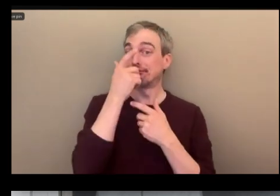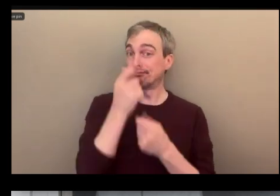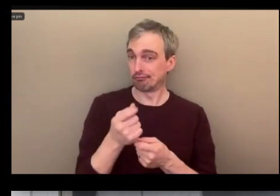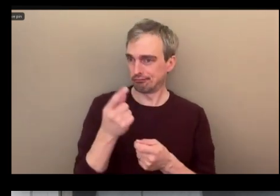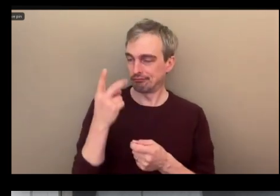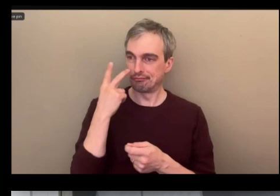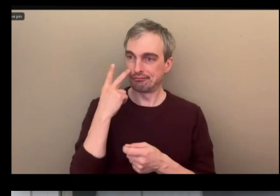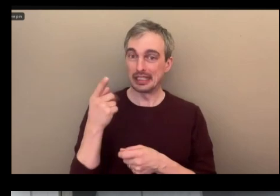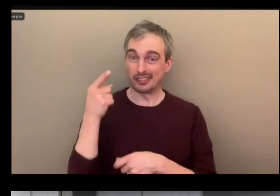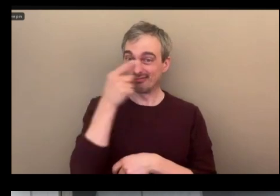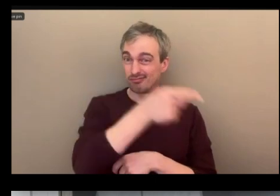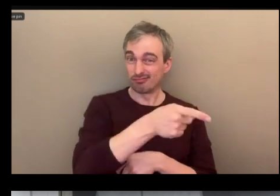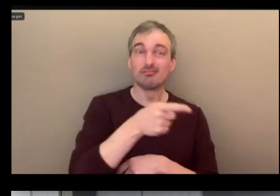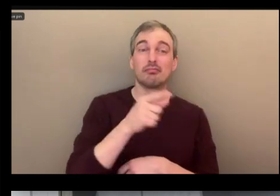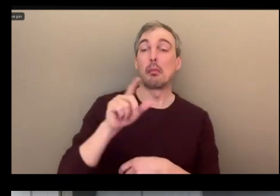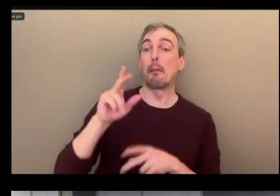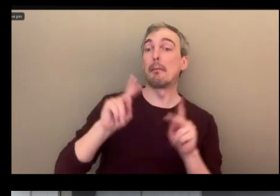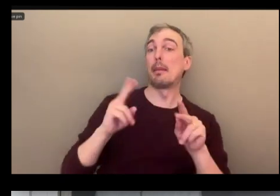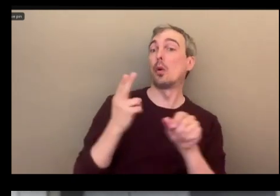They couldn't see something. They've been using BeMyEyes.